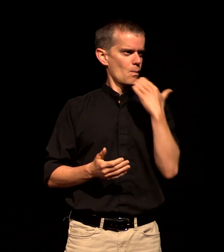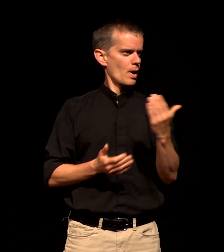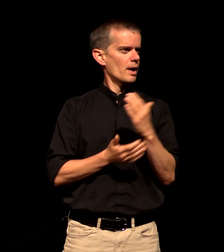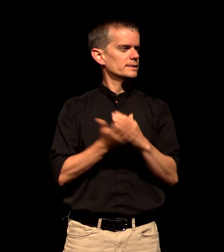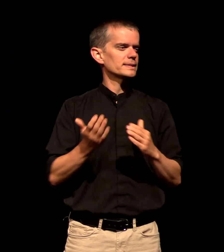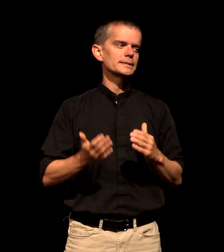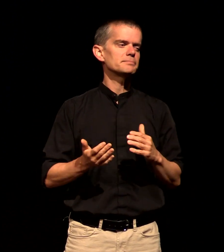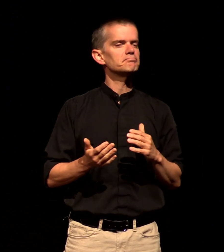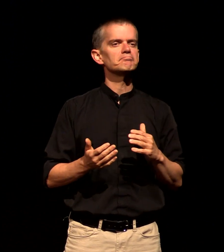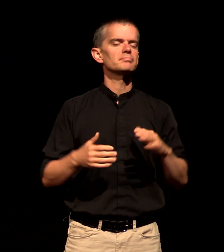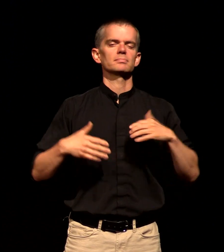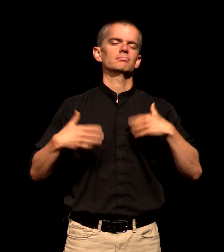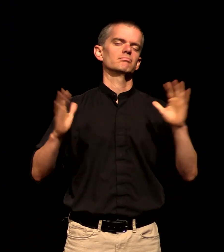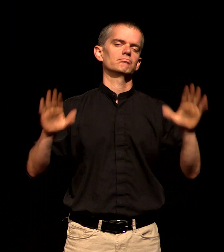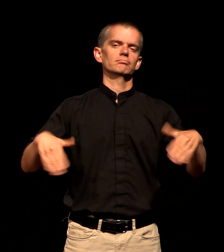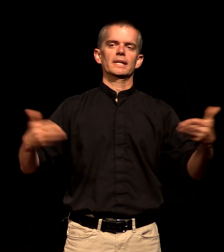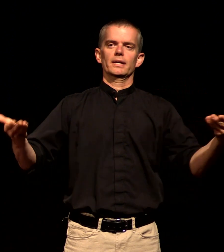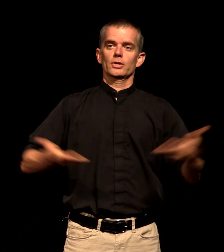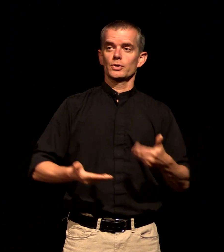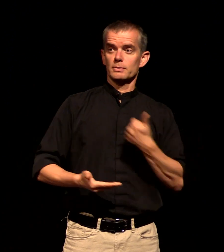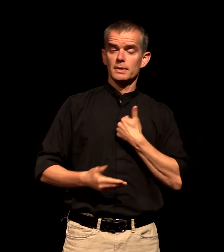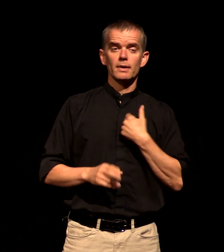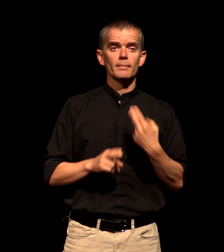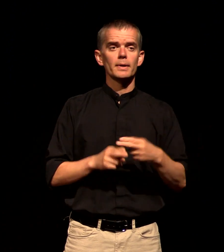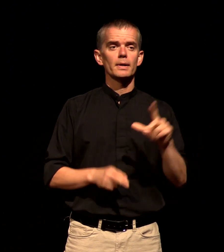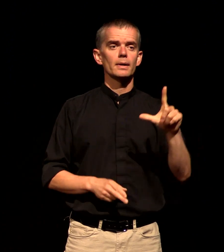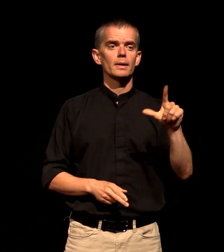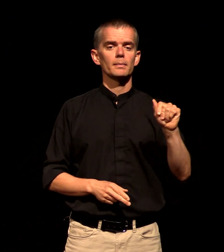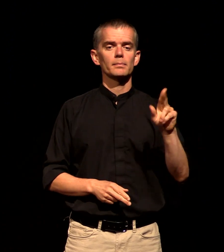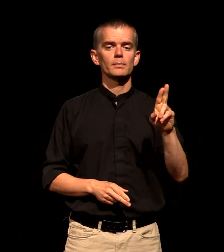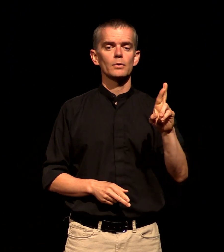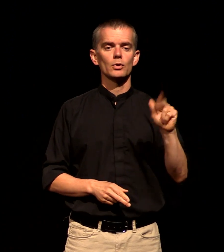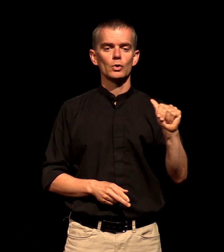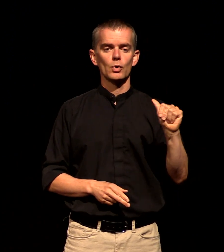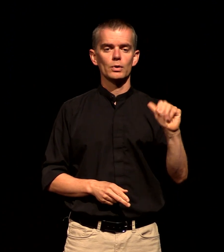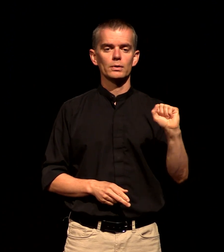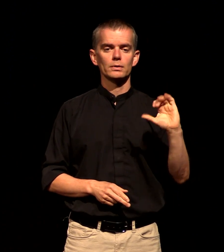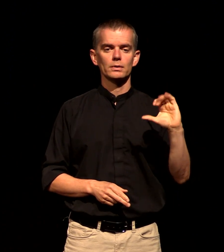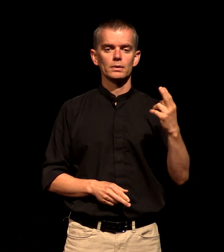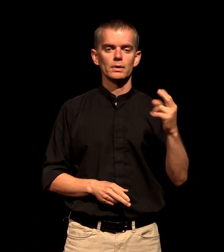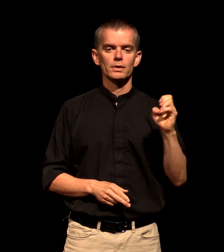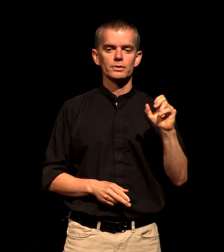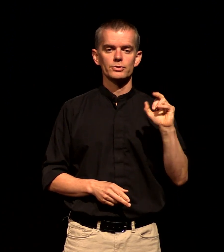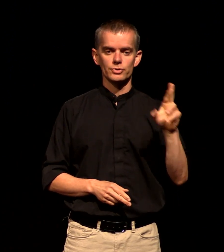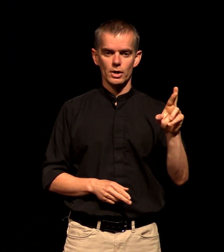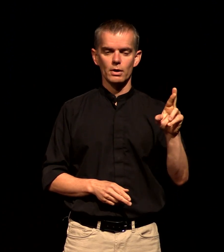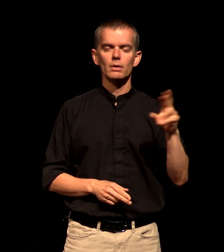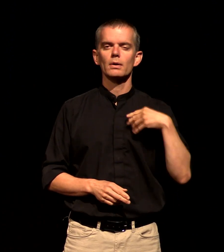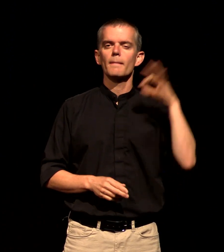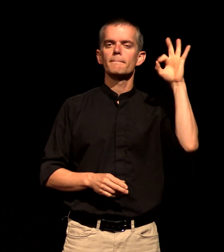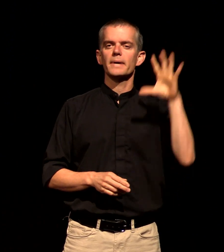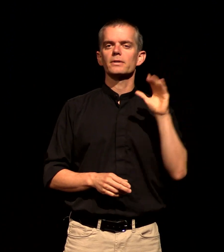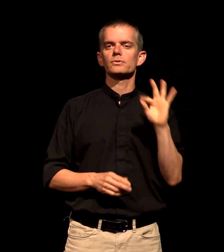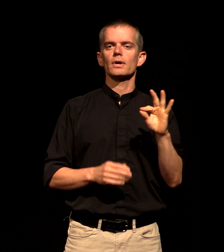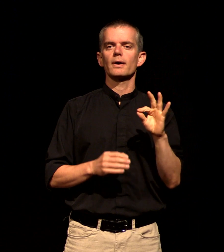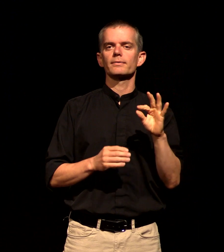I'll introduce myself. My name is Laura Scharer. And I serve as our pastor of spiritual formation, which means I get to